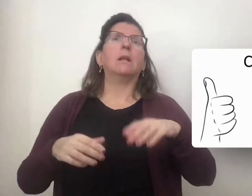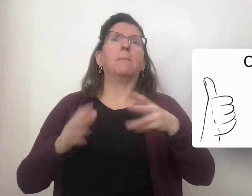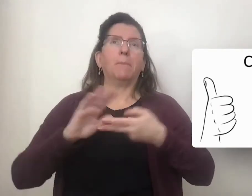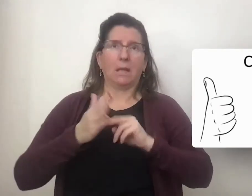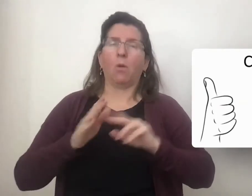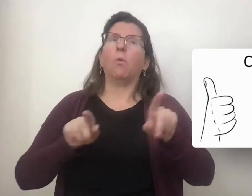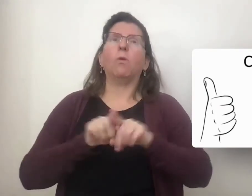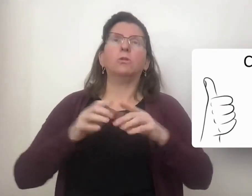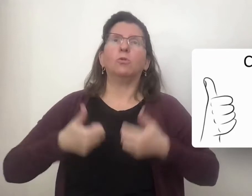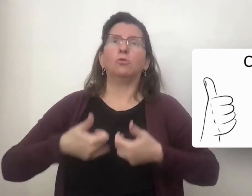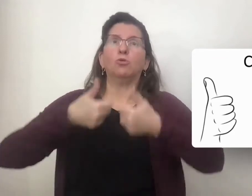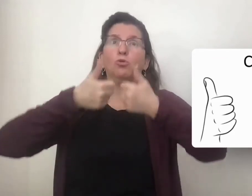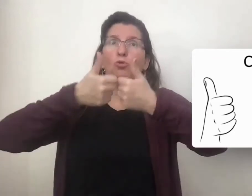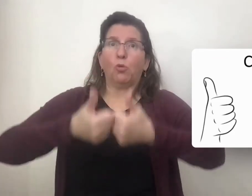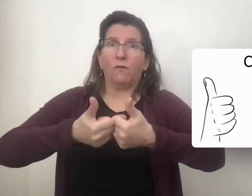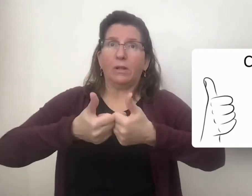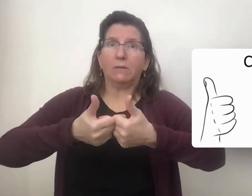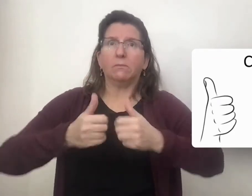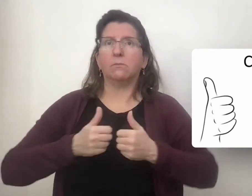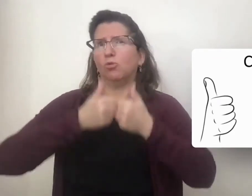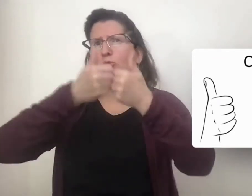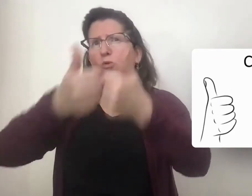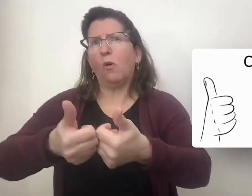The CL:A handshape is used to represent trophy.